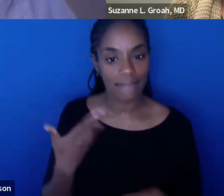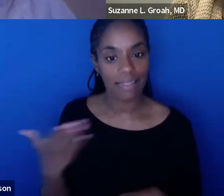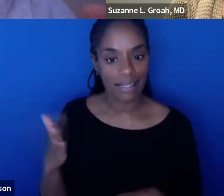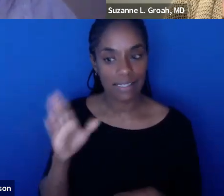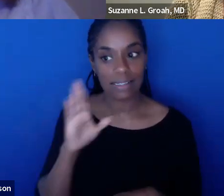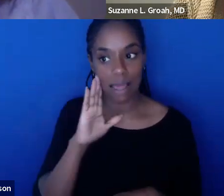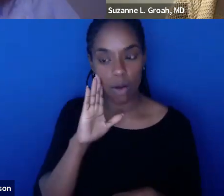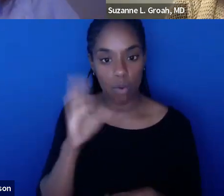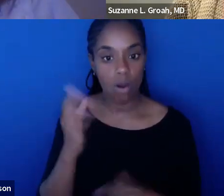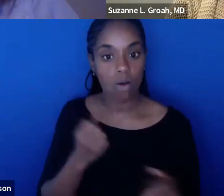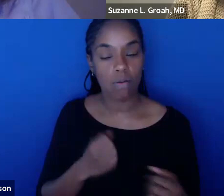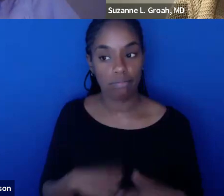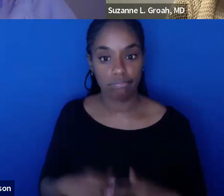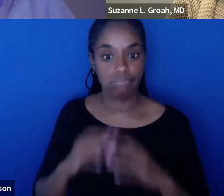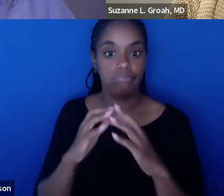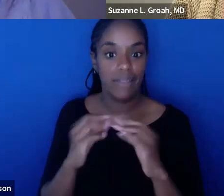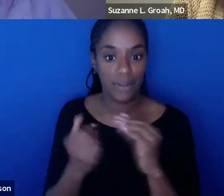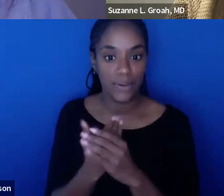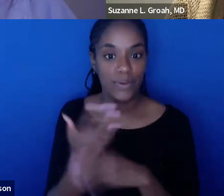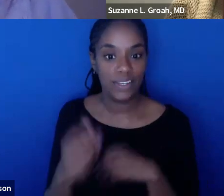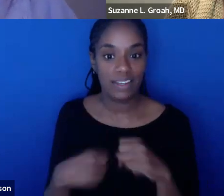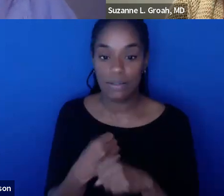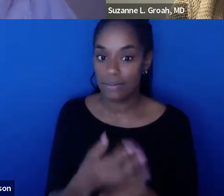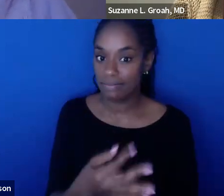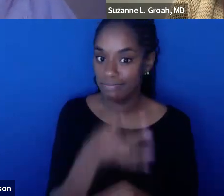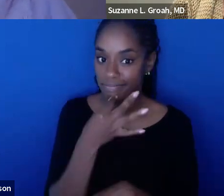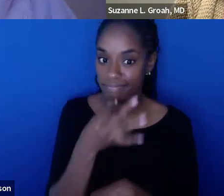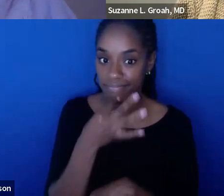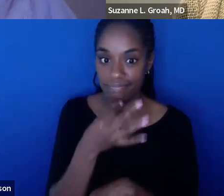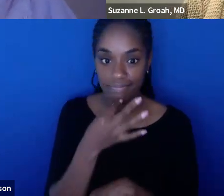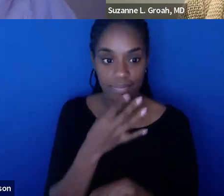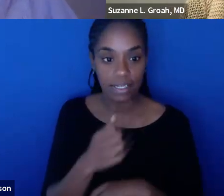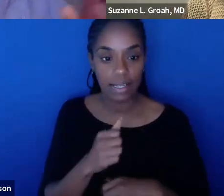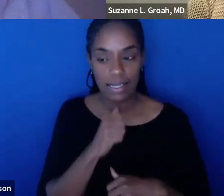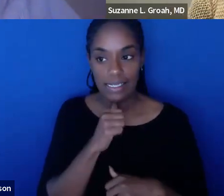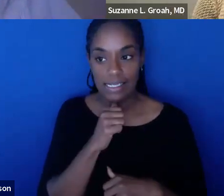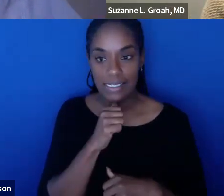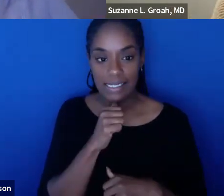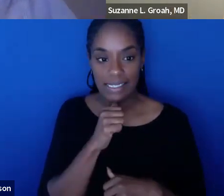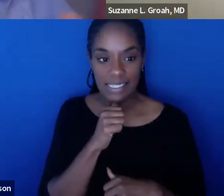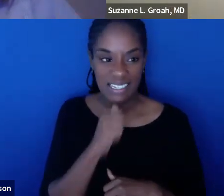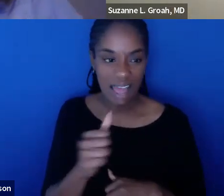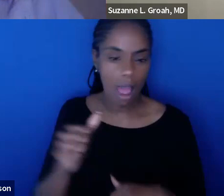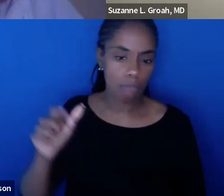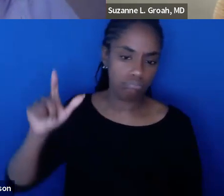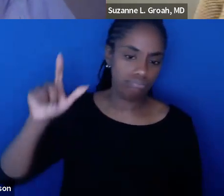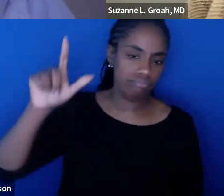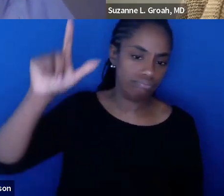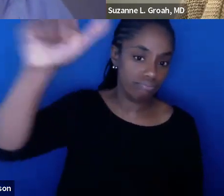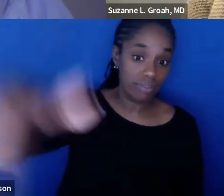So this is just like right around the corner. It's not like it's coming out, oh it's going to come out someday. No, it's coming out. No, no no.